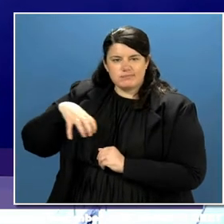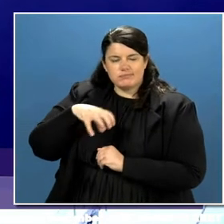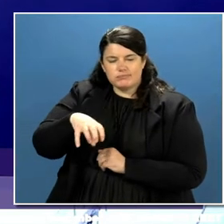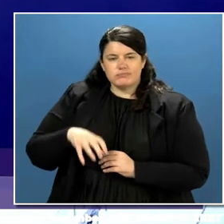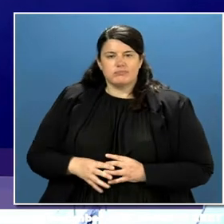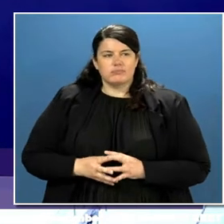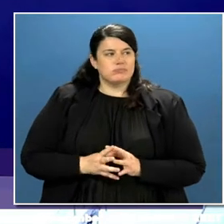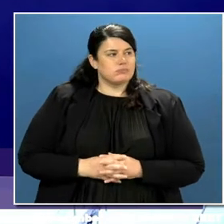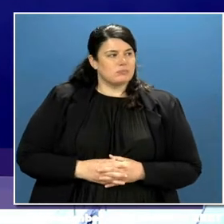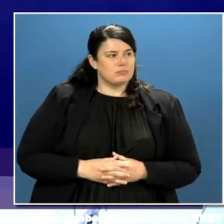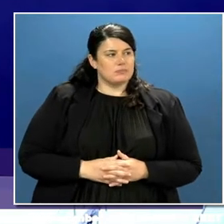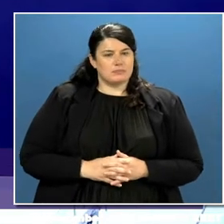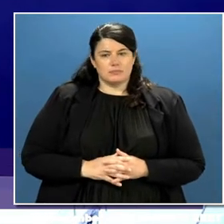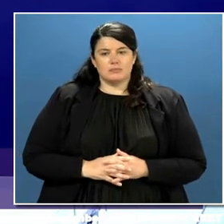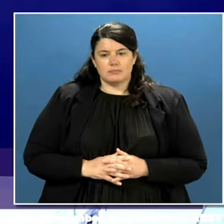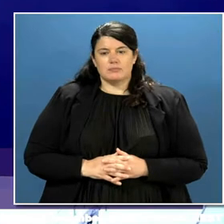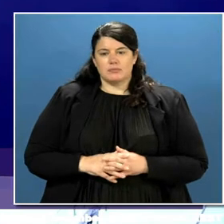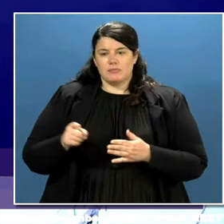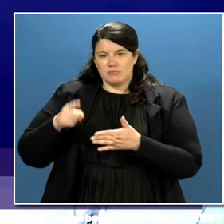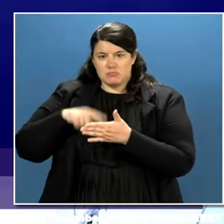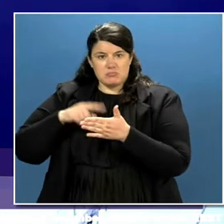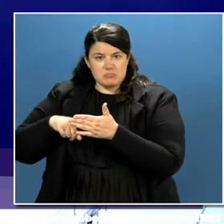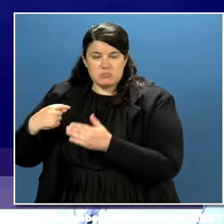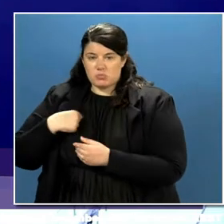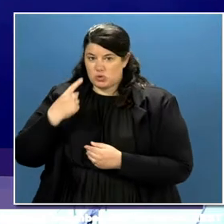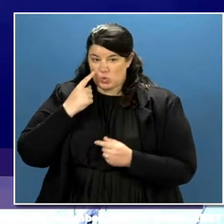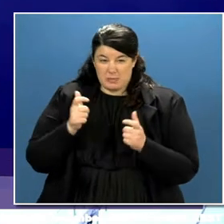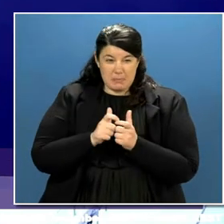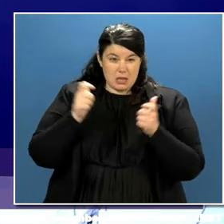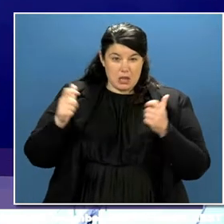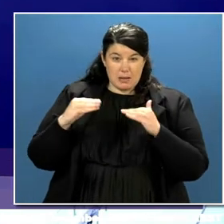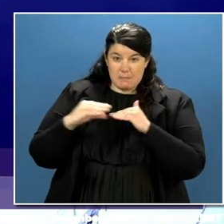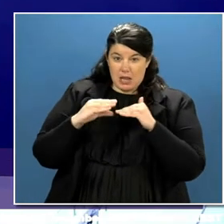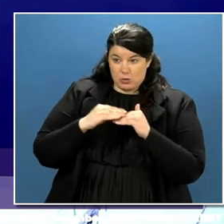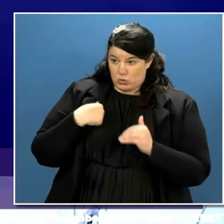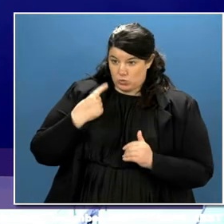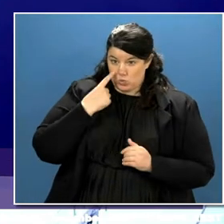Nonetheless, the largest financial institutions proceeded to breach many of